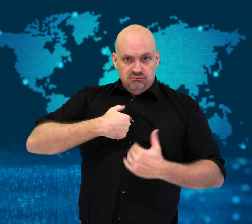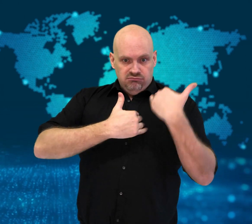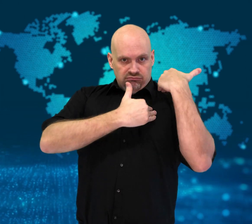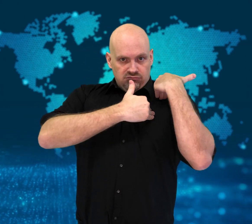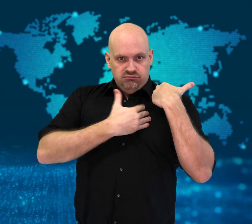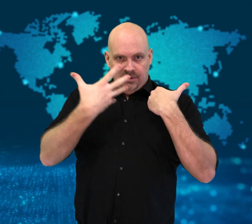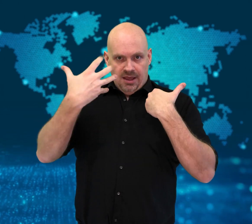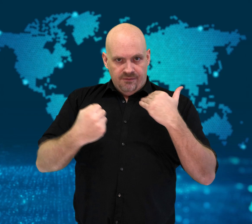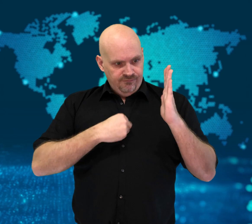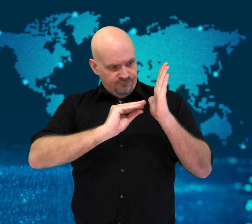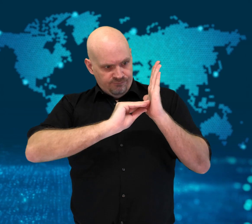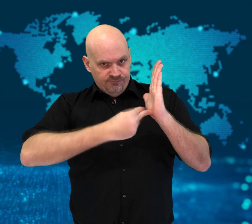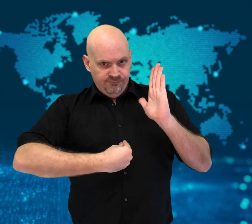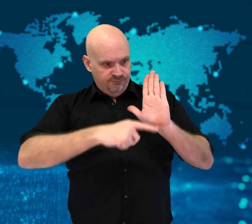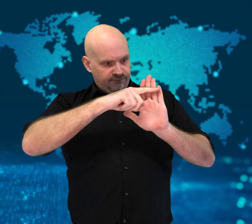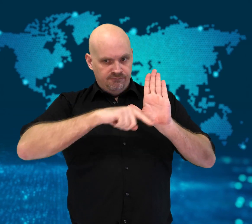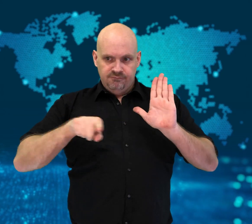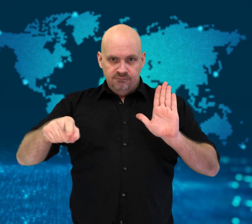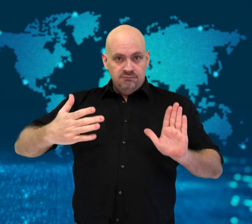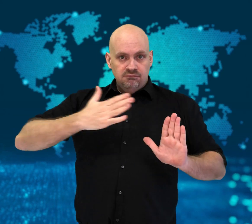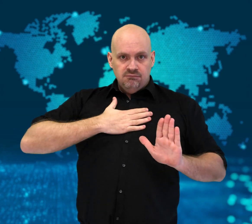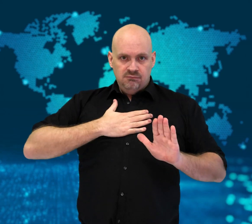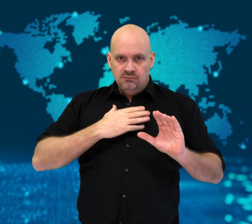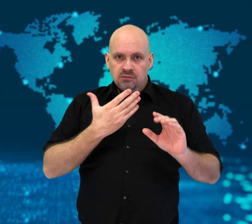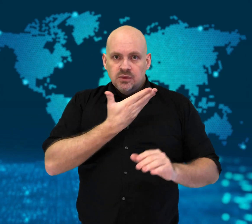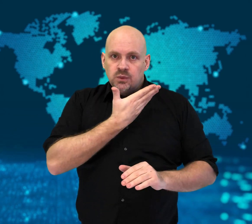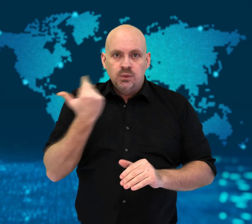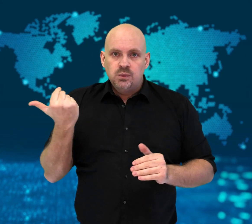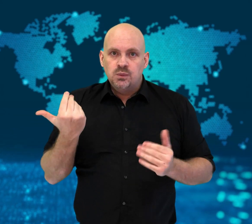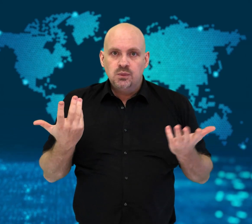and do not legally own the land.